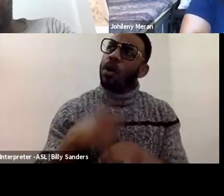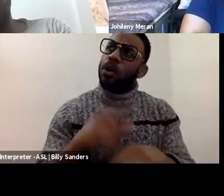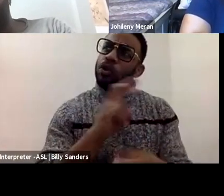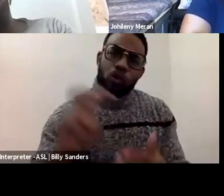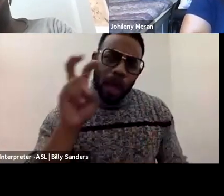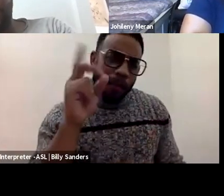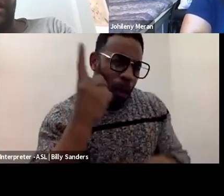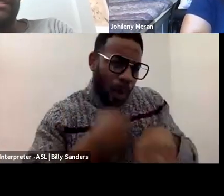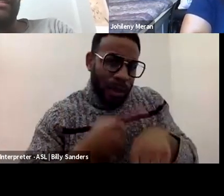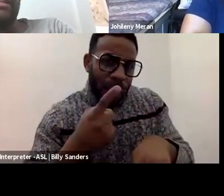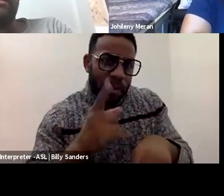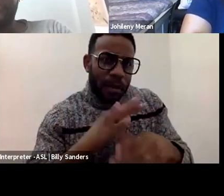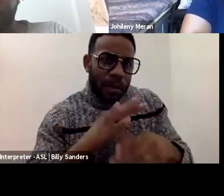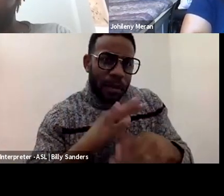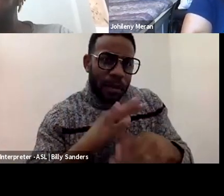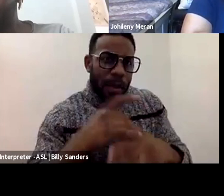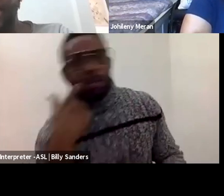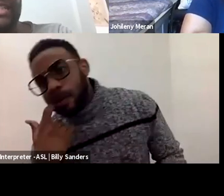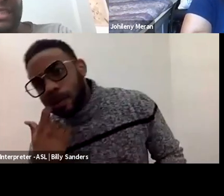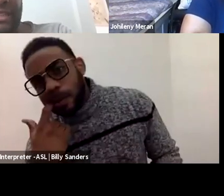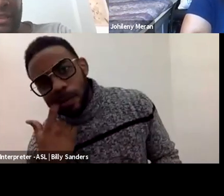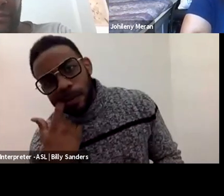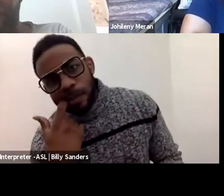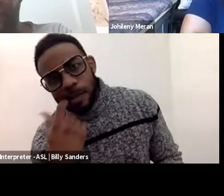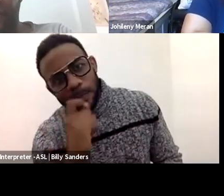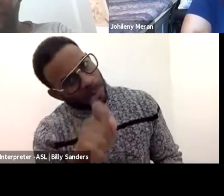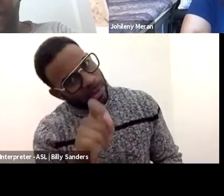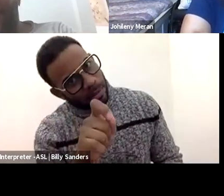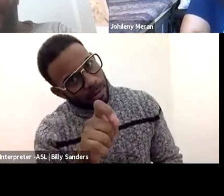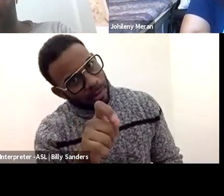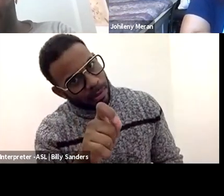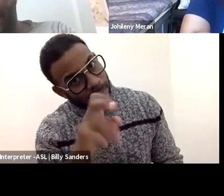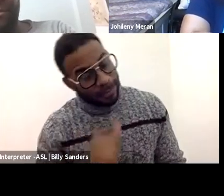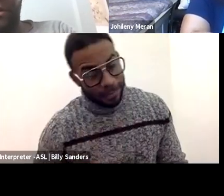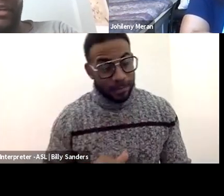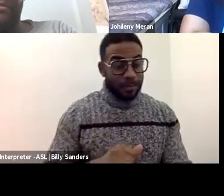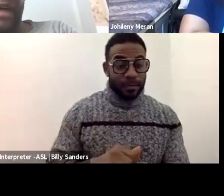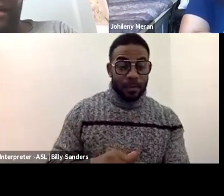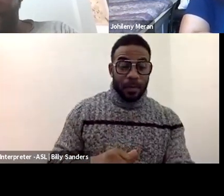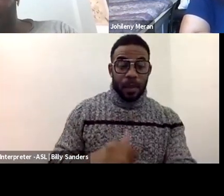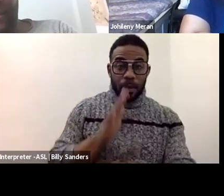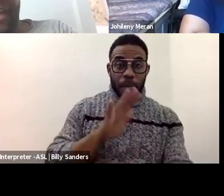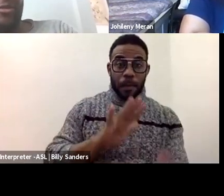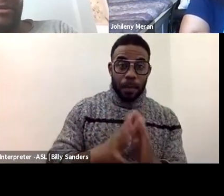one time, you will become addicted. It is addictive. It will become the hobby that will